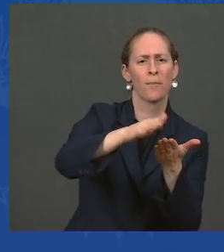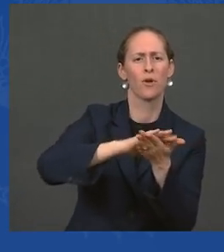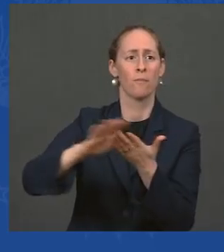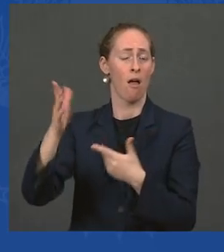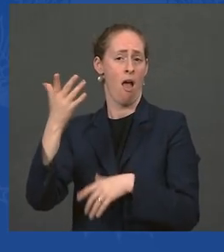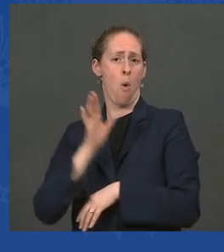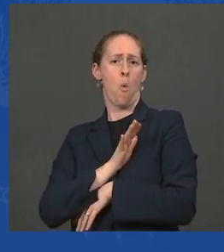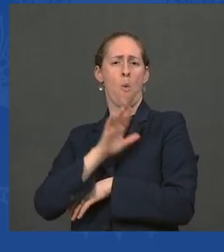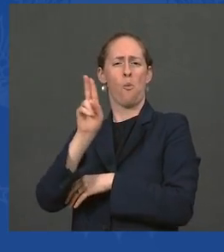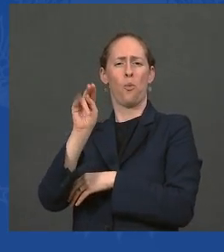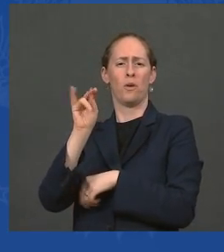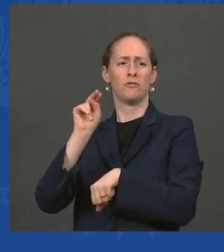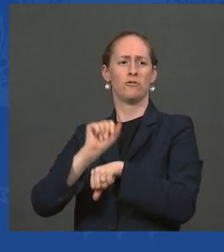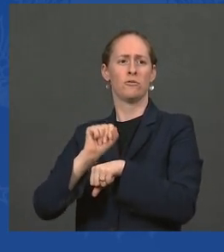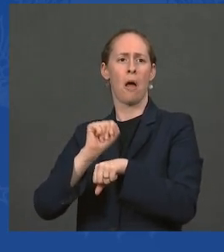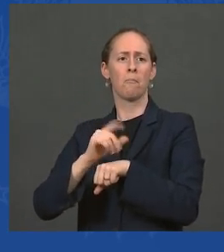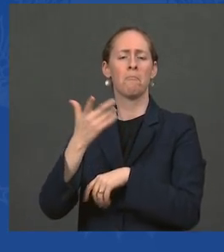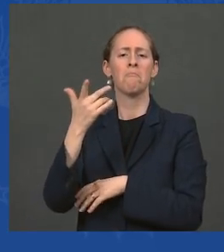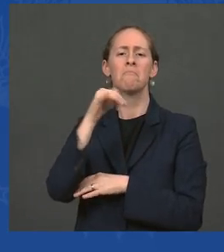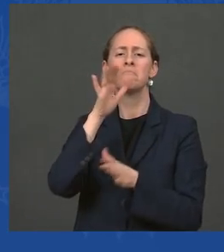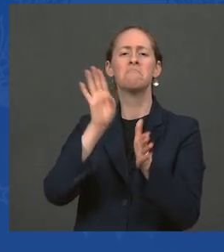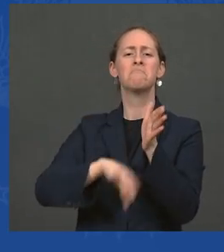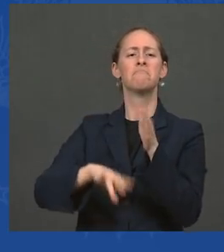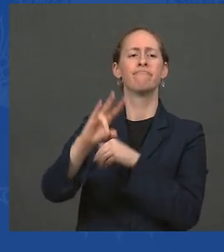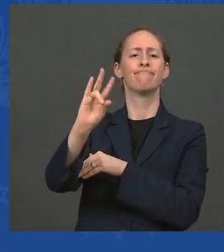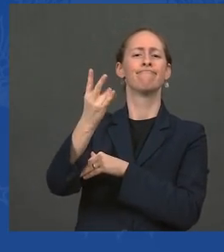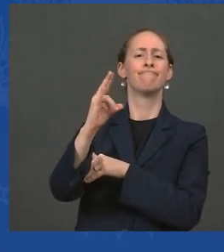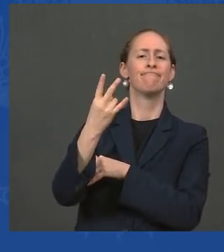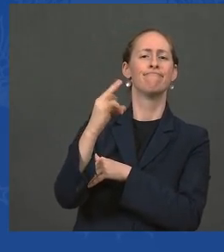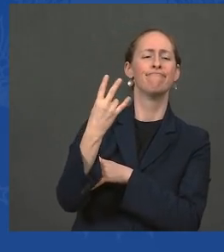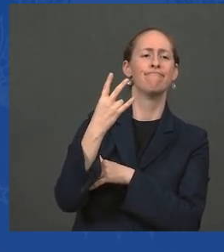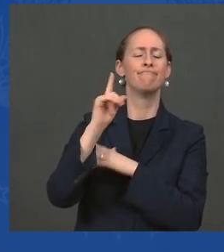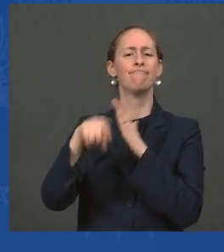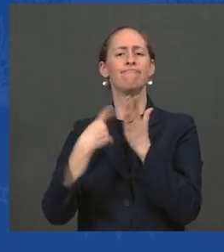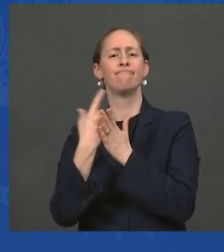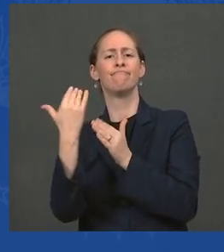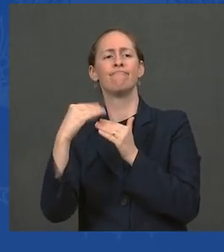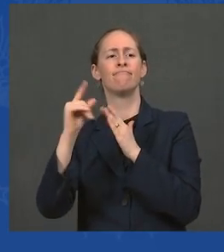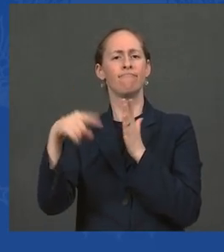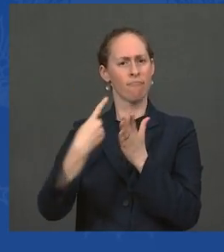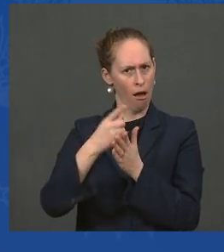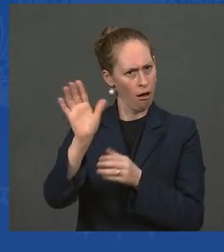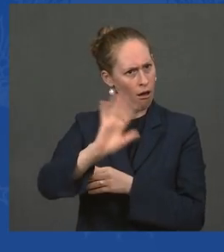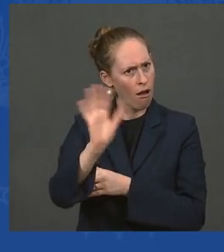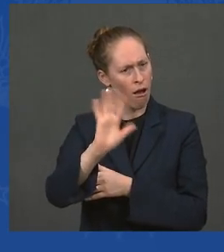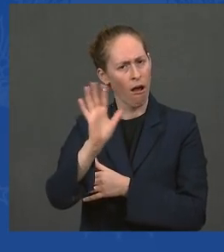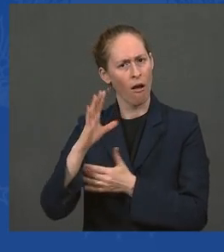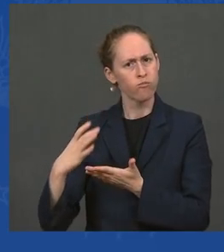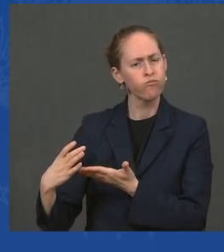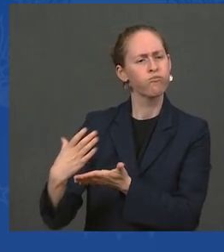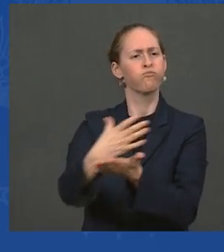Not $7 an hour or $15 an hour, but prevailing wage -- a wage you can raise your family on,